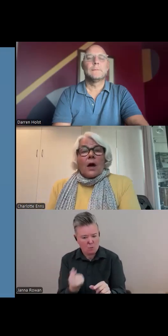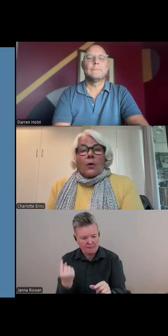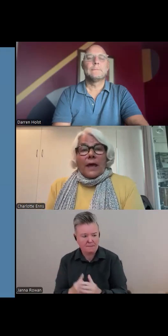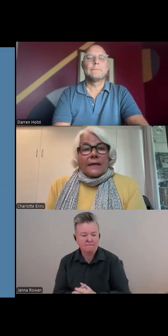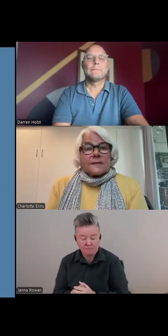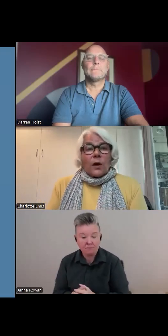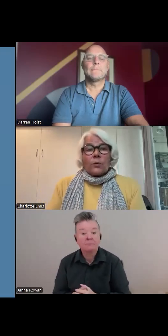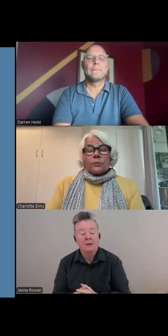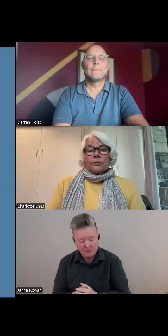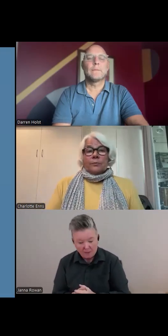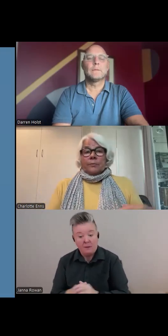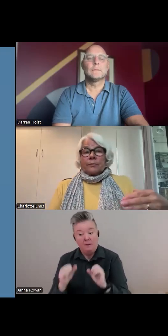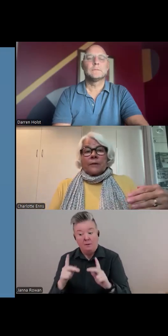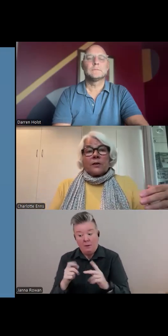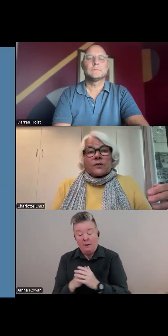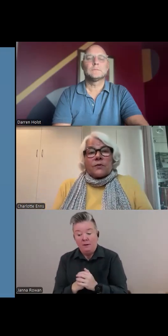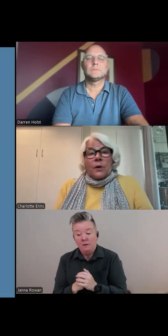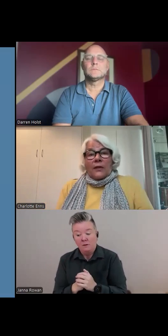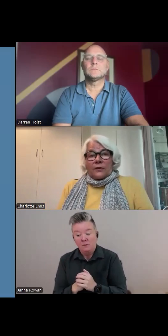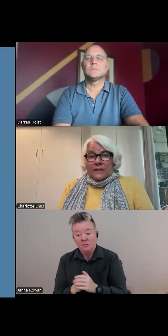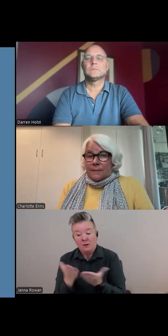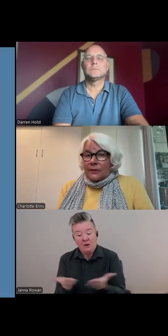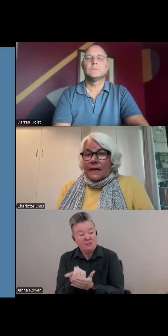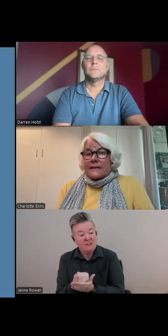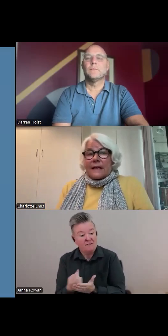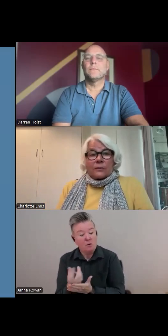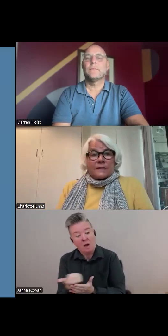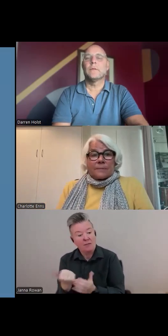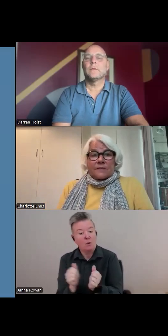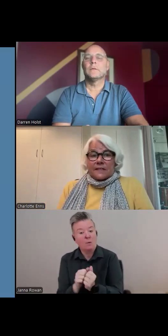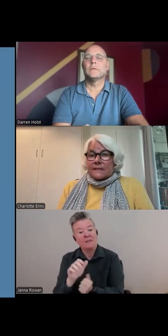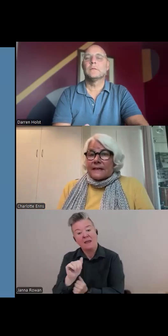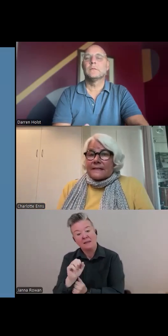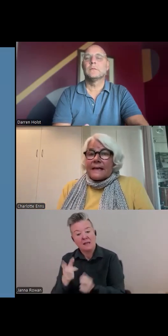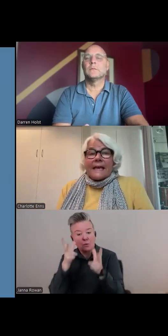Okay, so, here's a few other things about the ASL Receptive Skills Test.